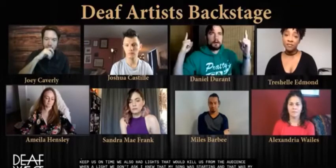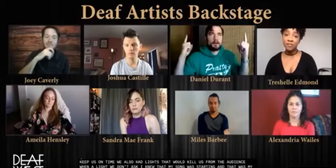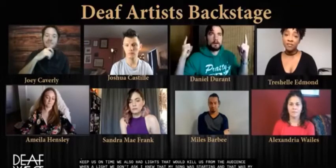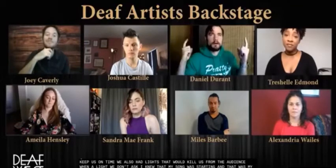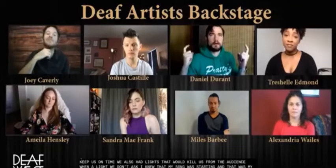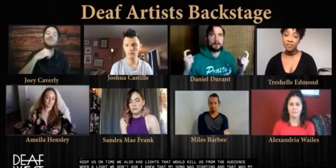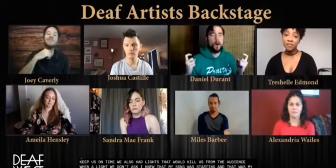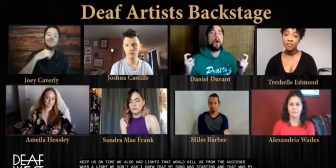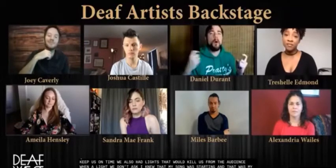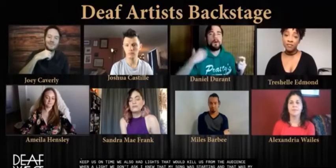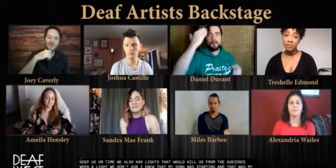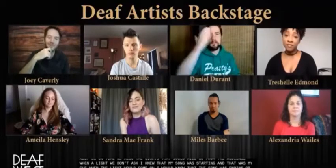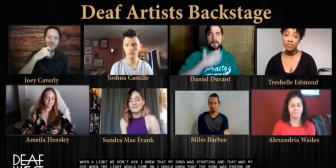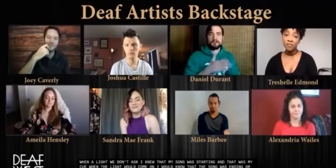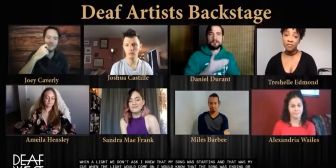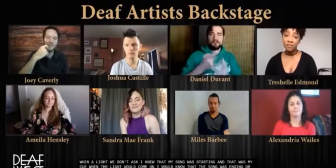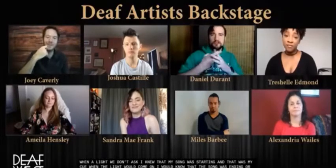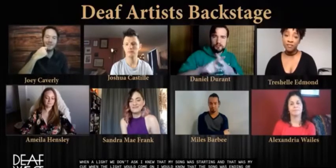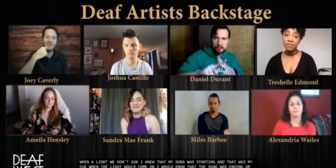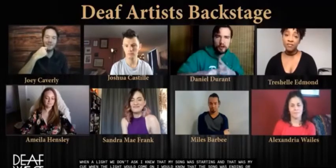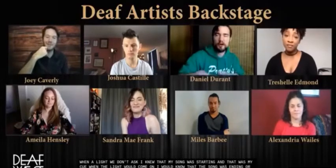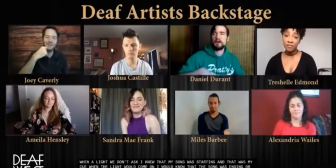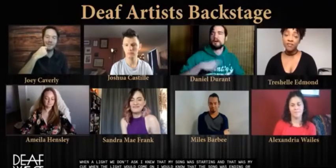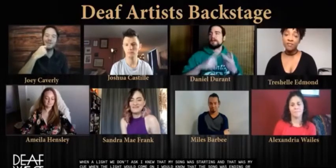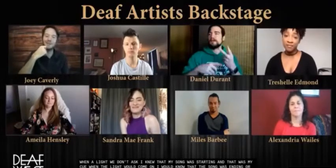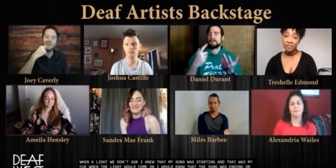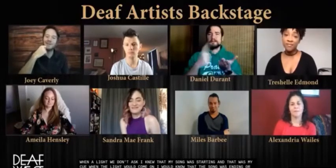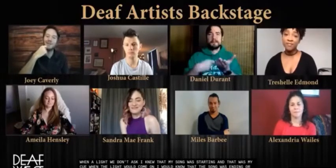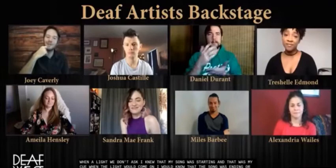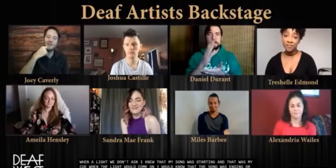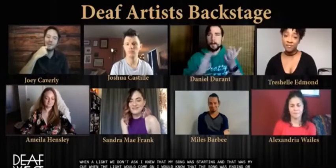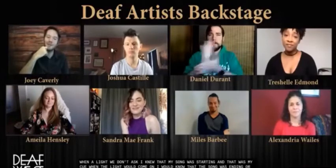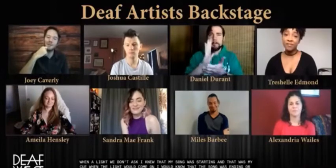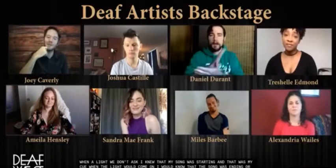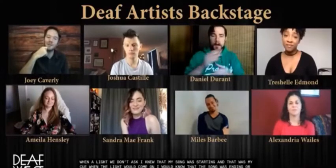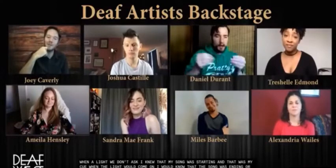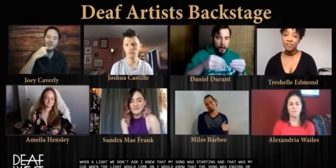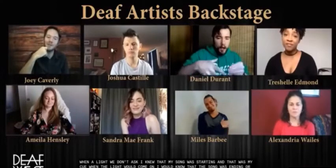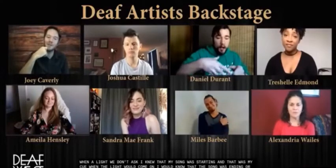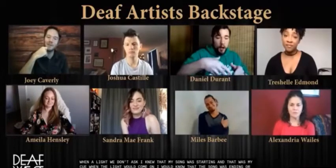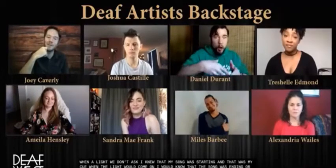There were also specific blocking points. That would cue me too. When a song or lyric was starting.